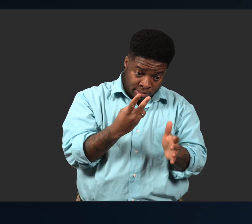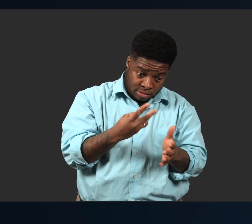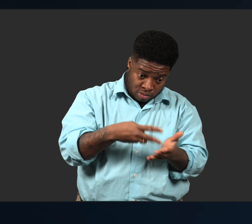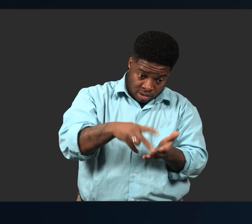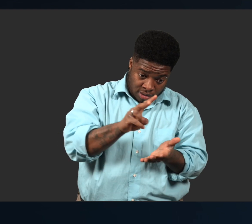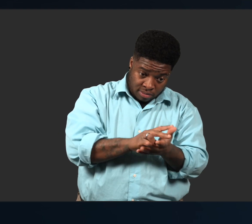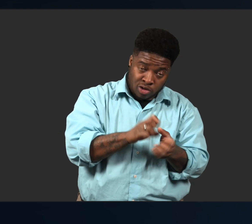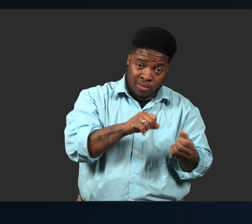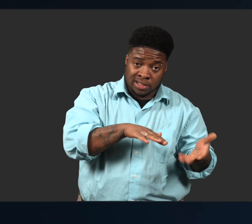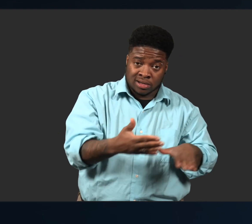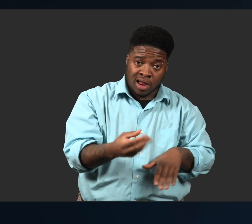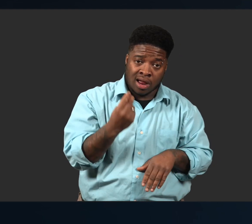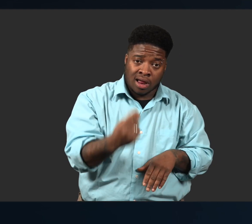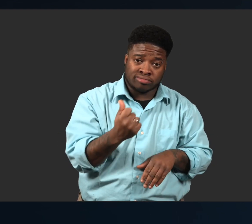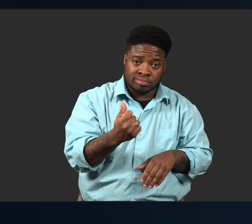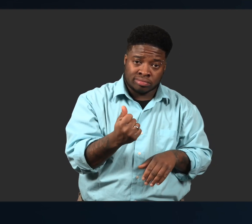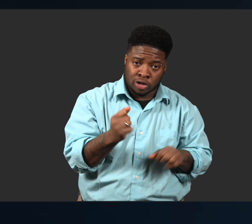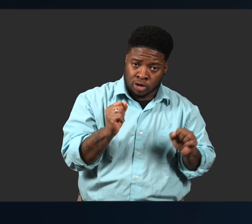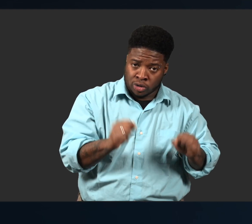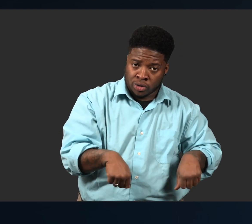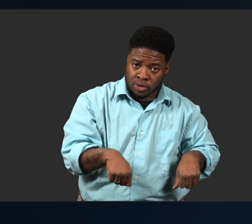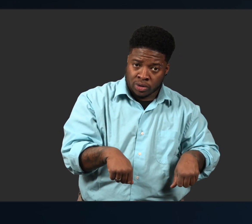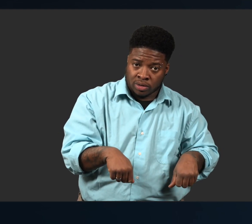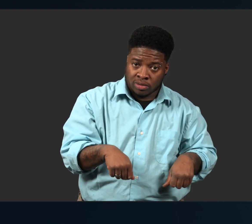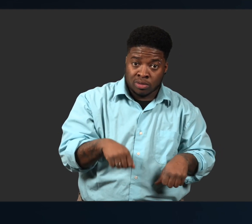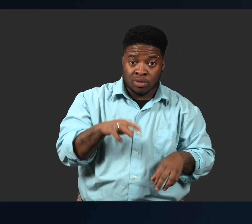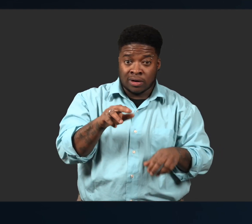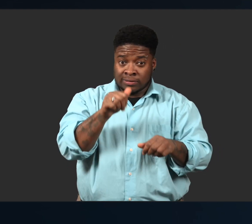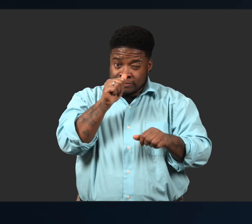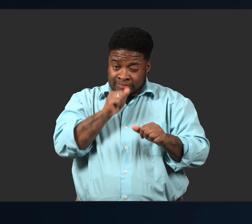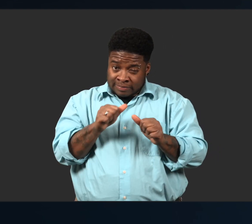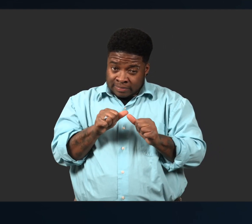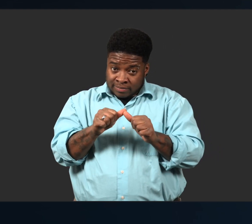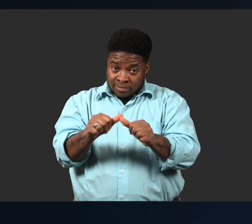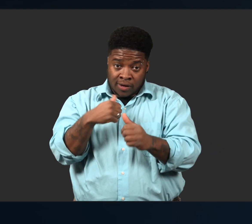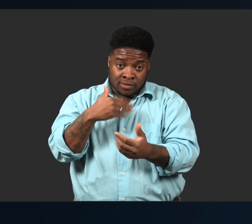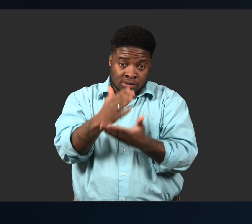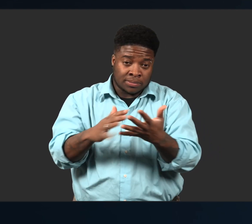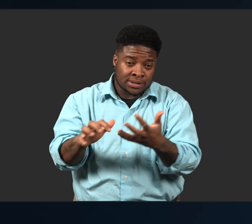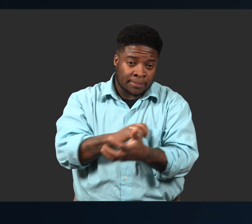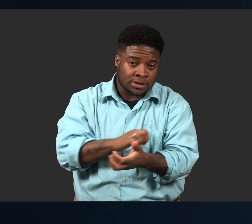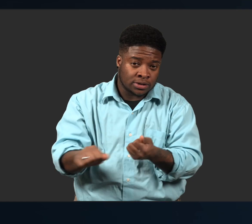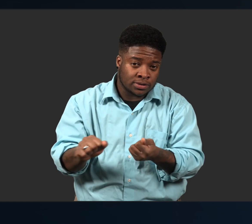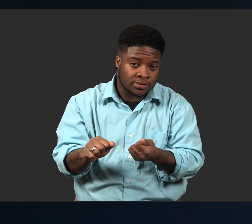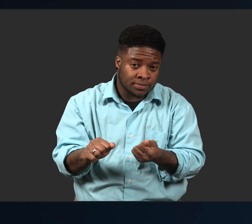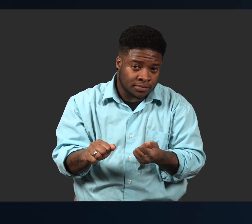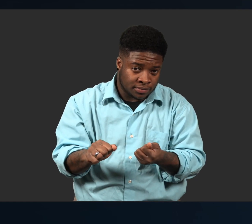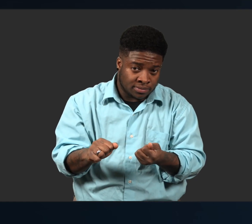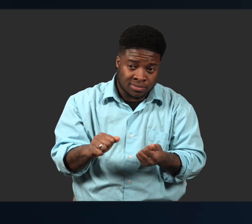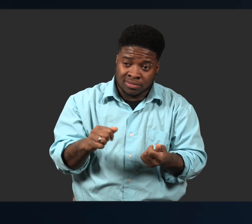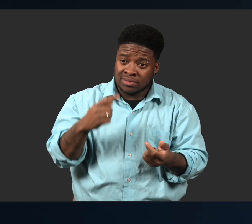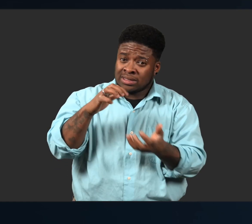Relapsing could be instantaneously fatal. If someone survives a relapse, there could be long-lasting damage to their body